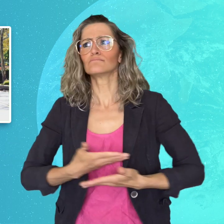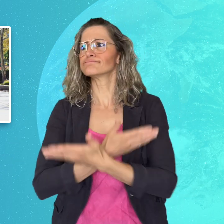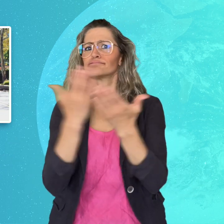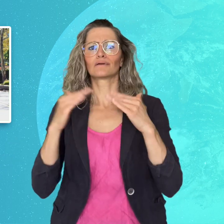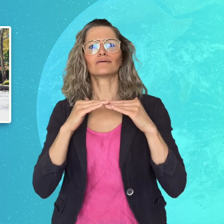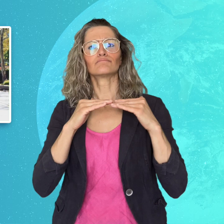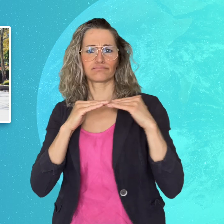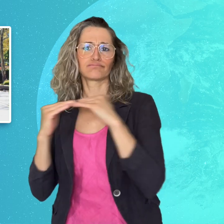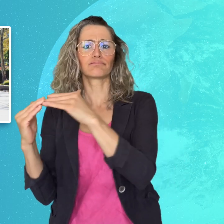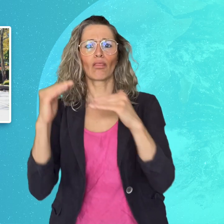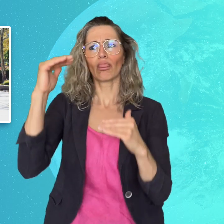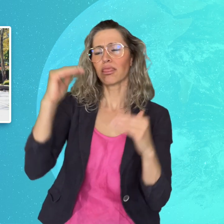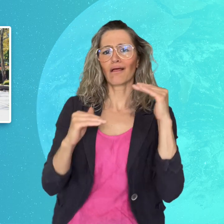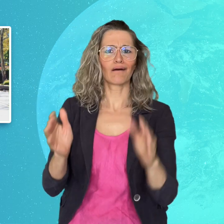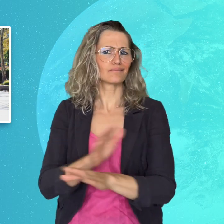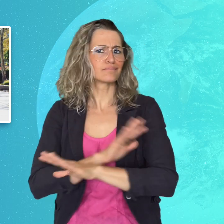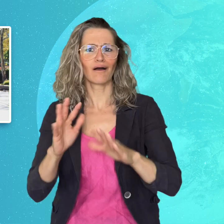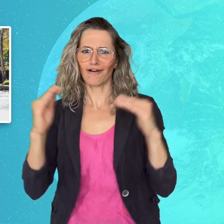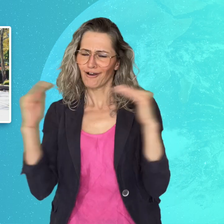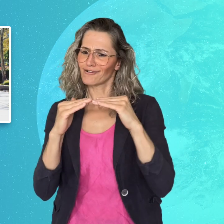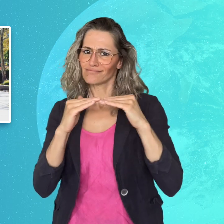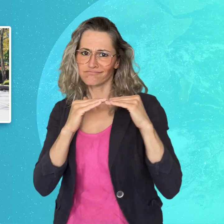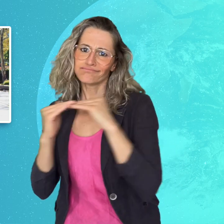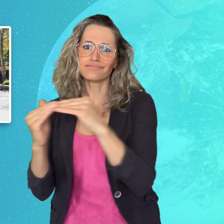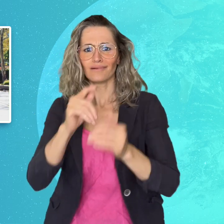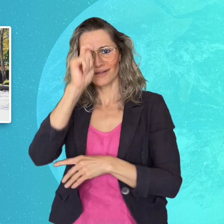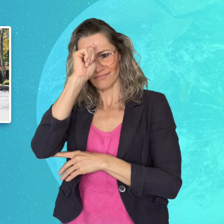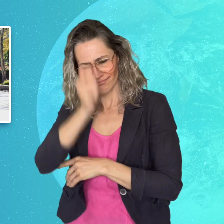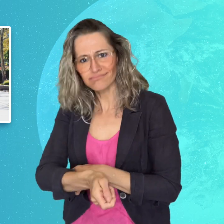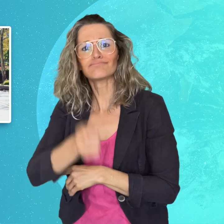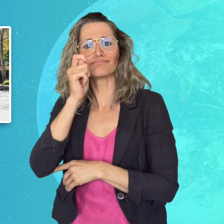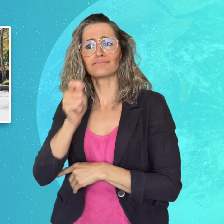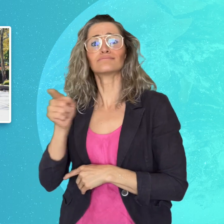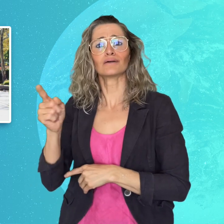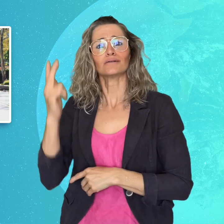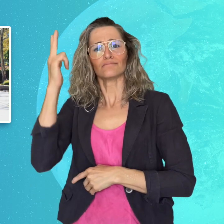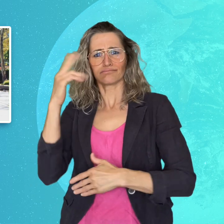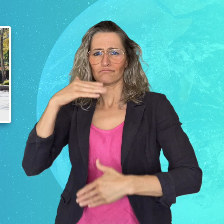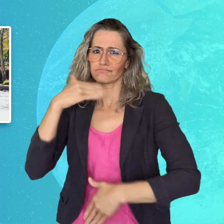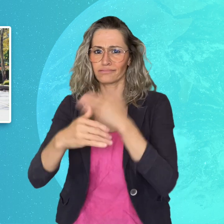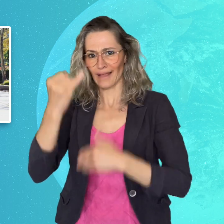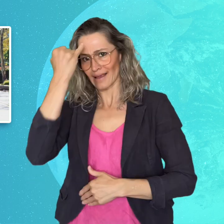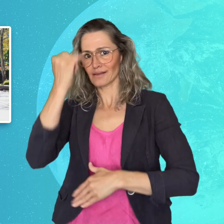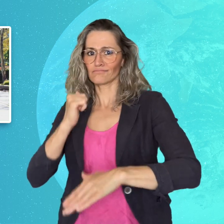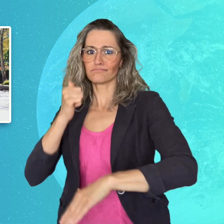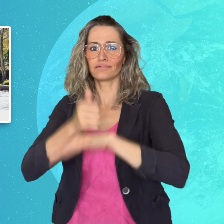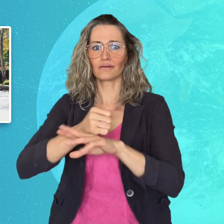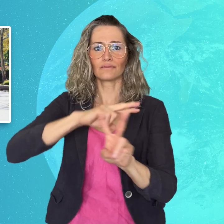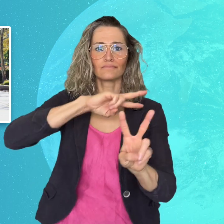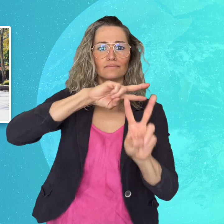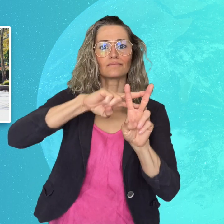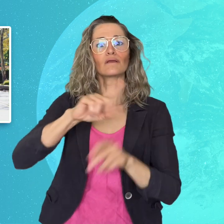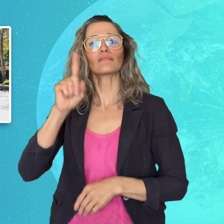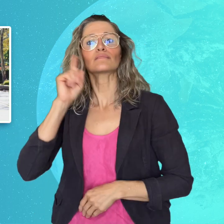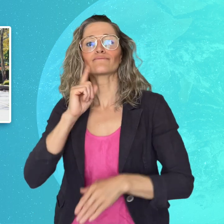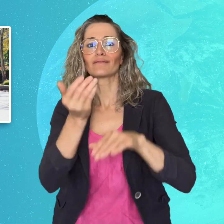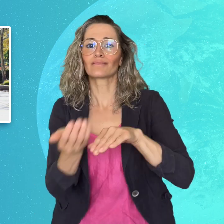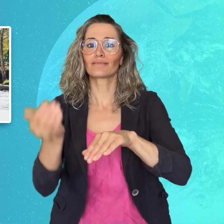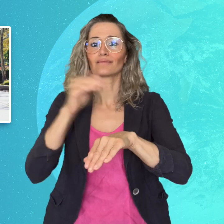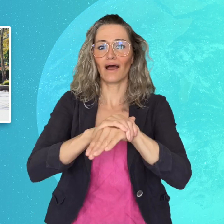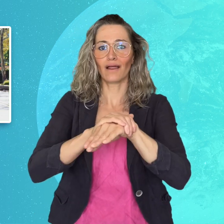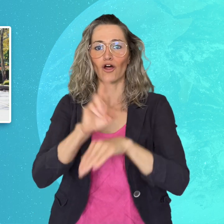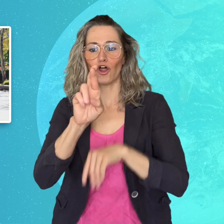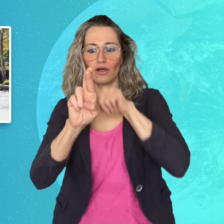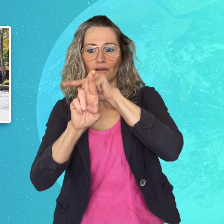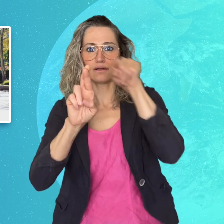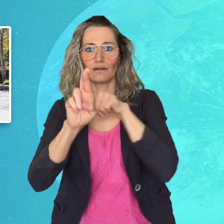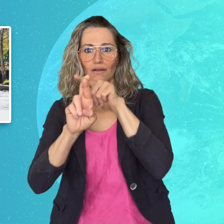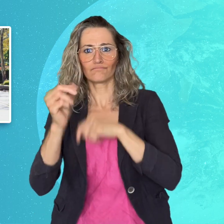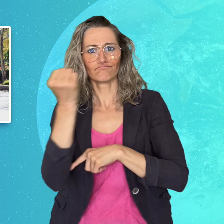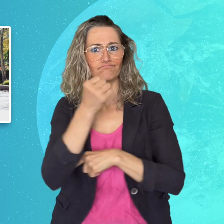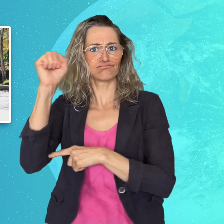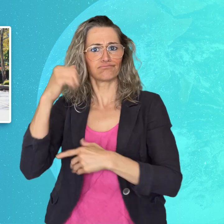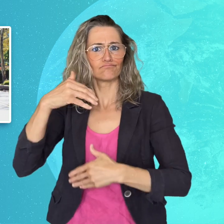for social justice and equity since starting the #DeafTalent®